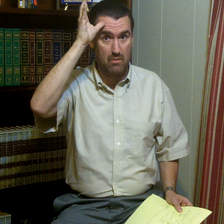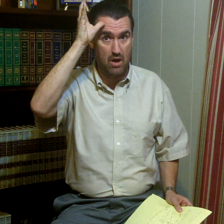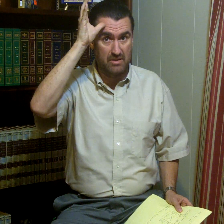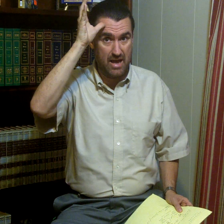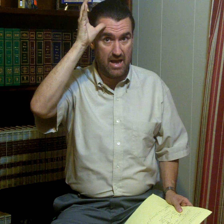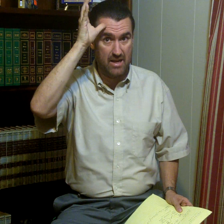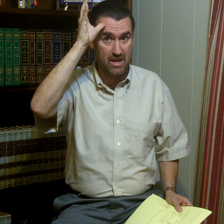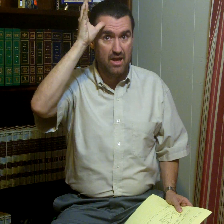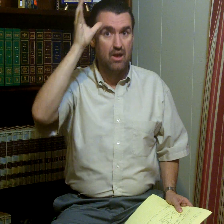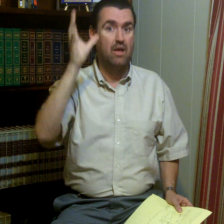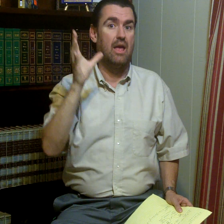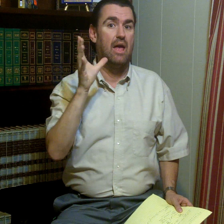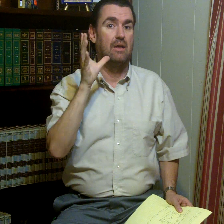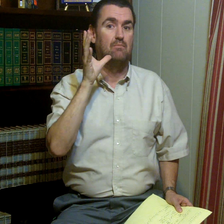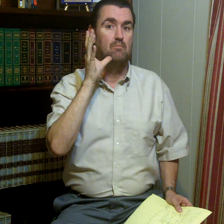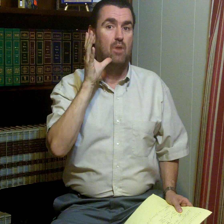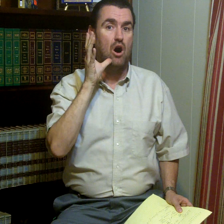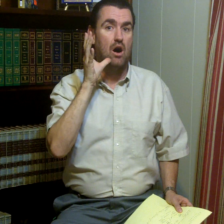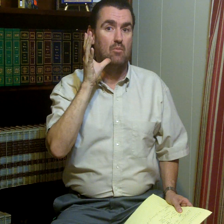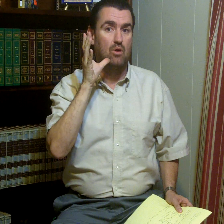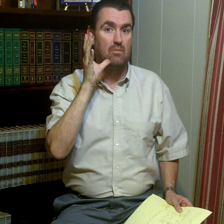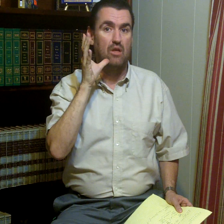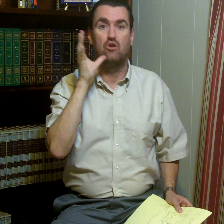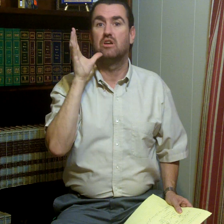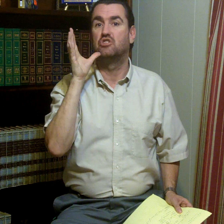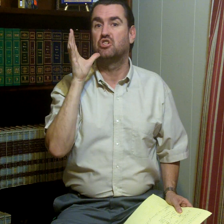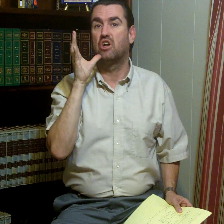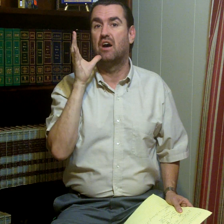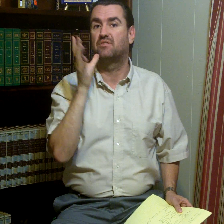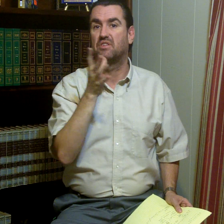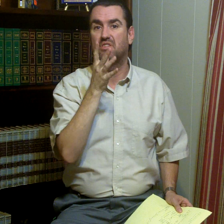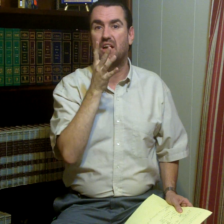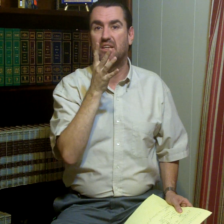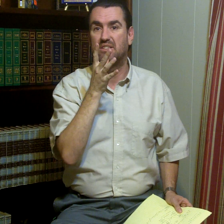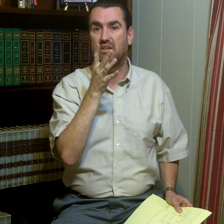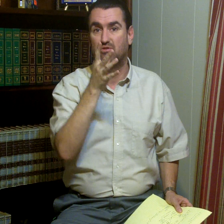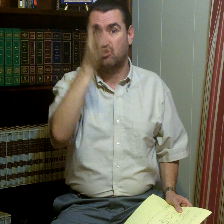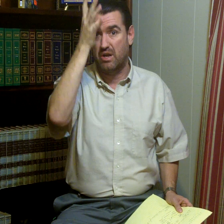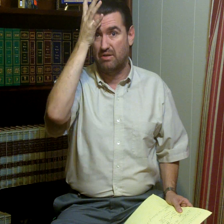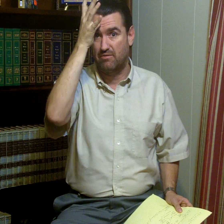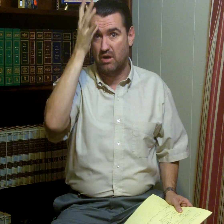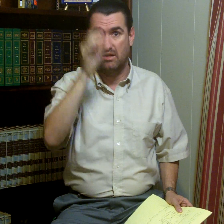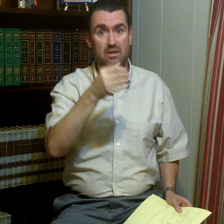dad and mom or mother and just off to the side instead of straight in front